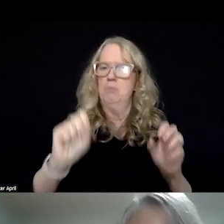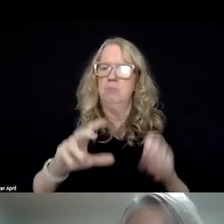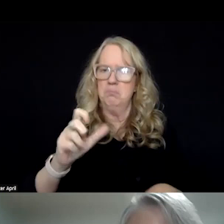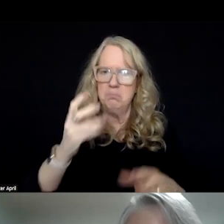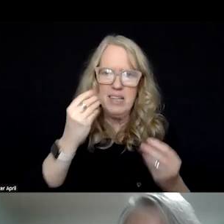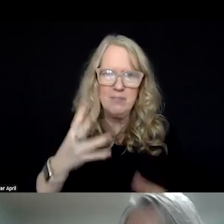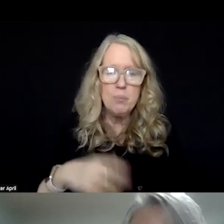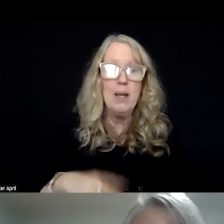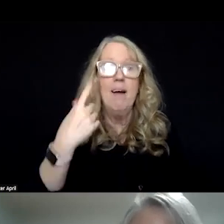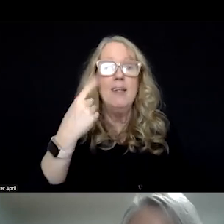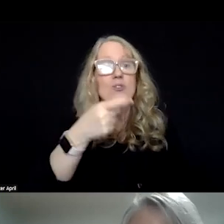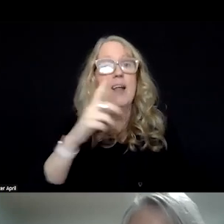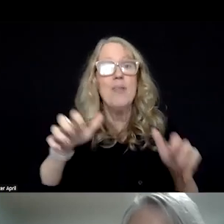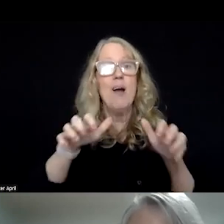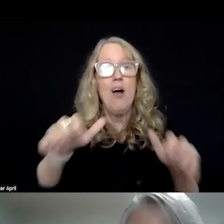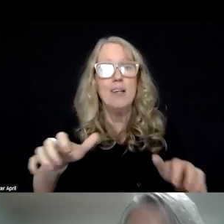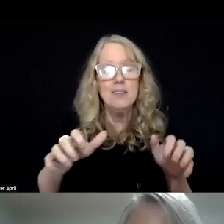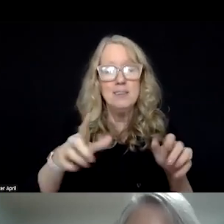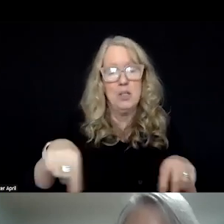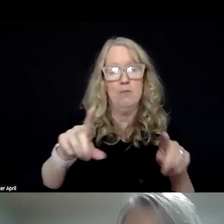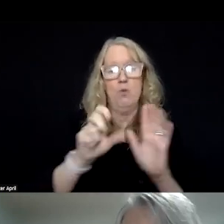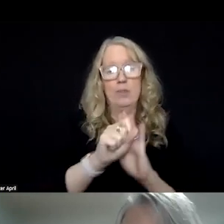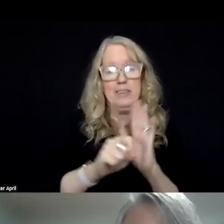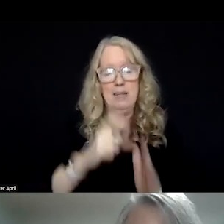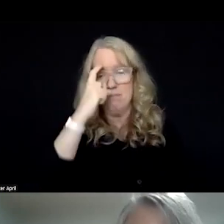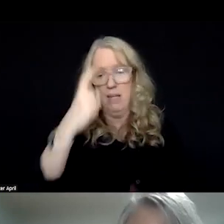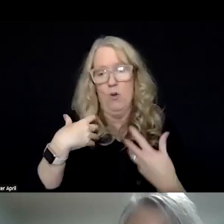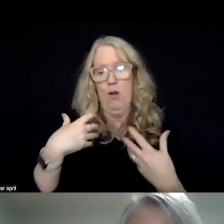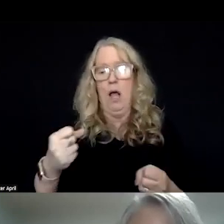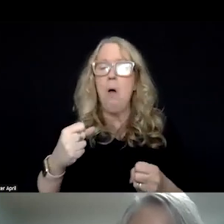THE AUDIENCE IS REALLY FOR STATE HEALTH AUTHORITIES, BUT I THINK A WIDER AUDIENCE